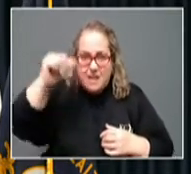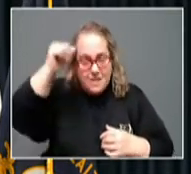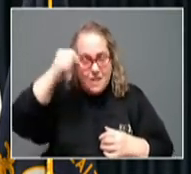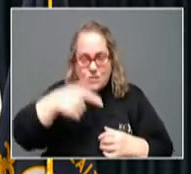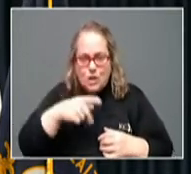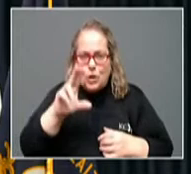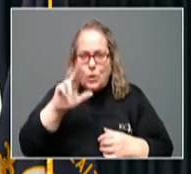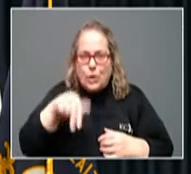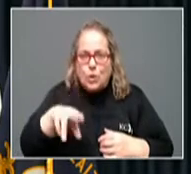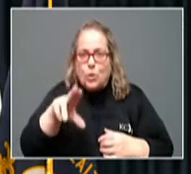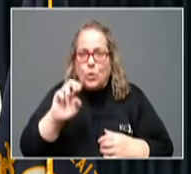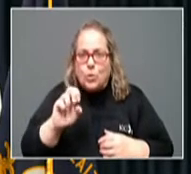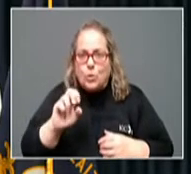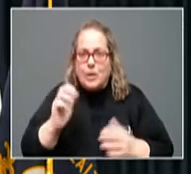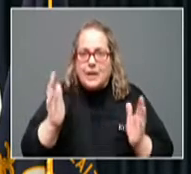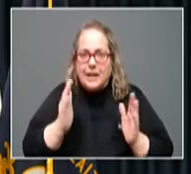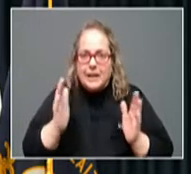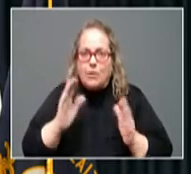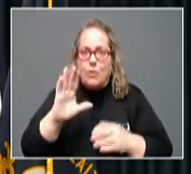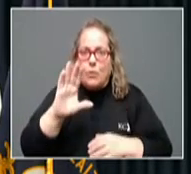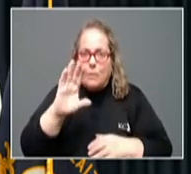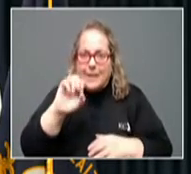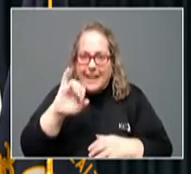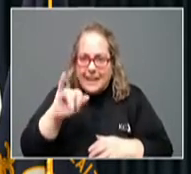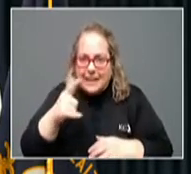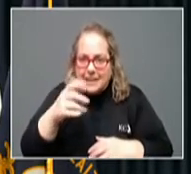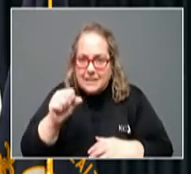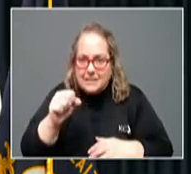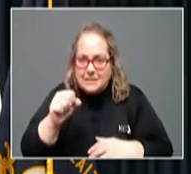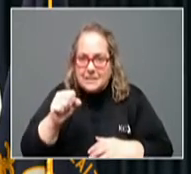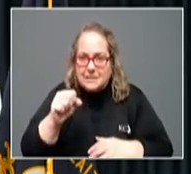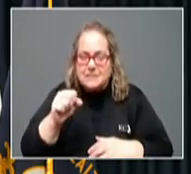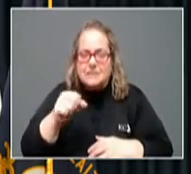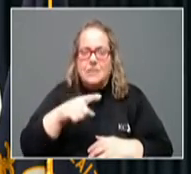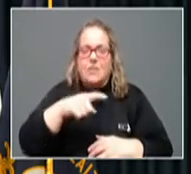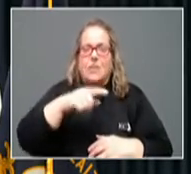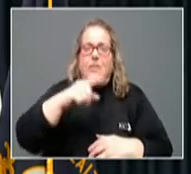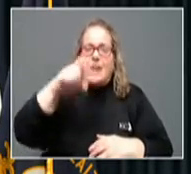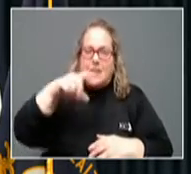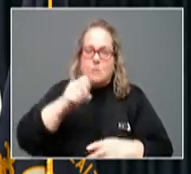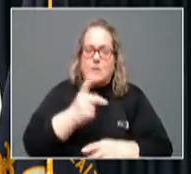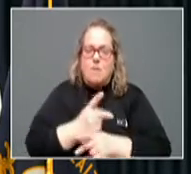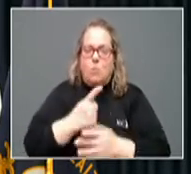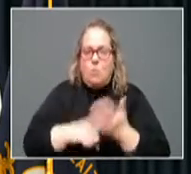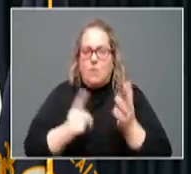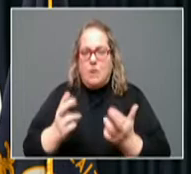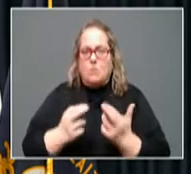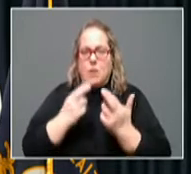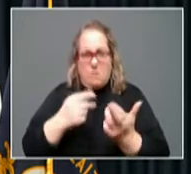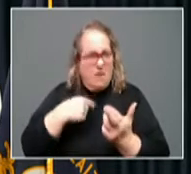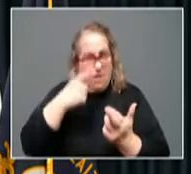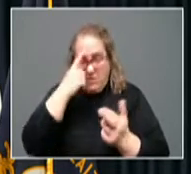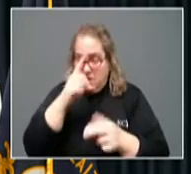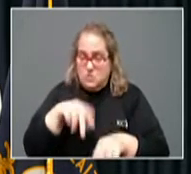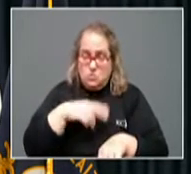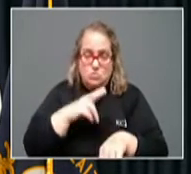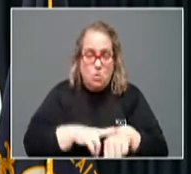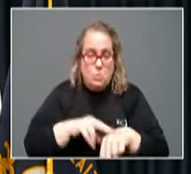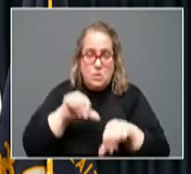so they need to be very careful about what they recommend. So I I think this is just the normal science working out and they're they're looking at whether